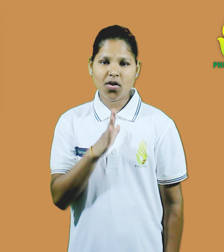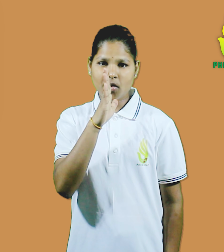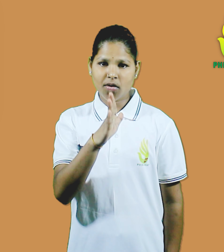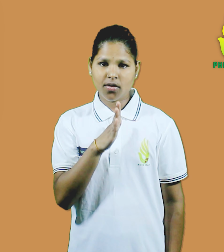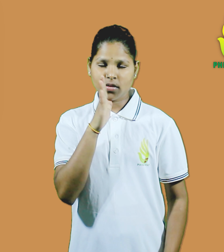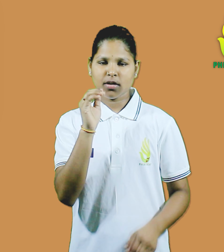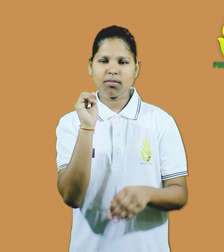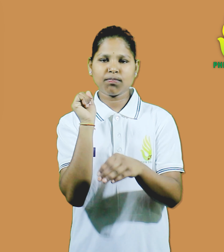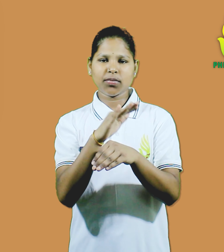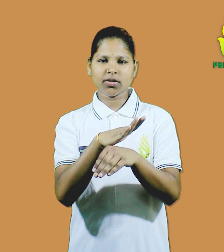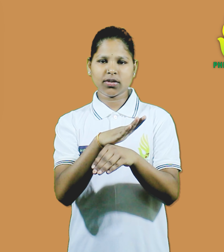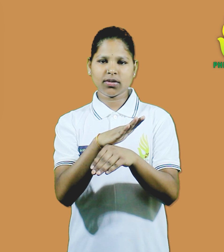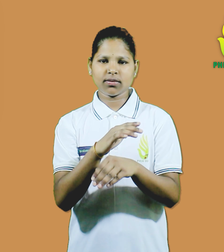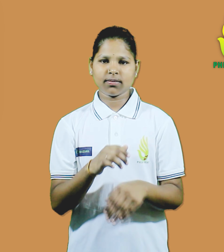Rail Mail Service (RMS)